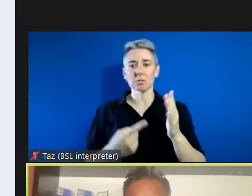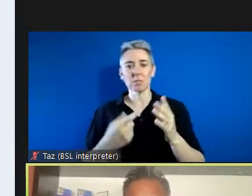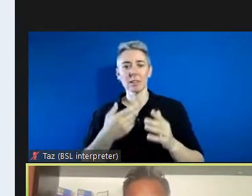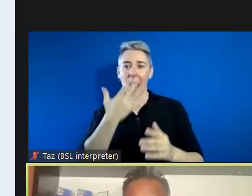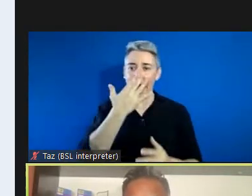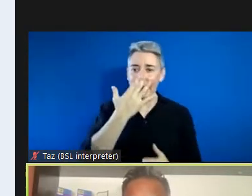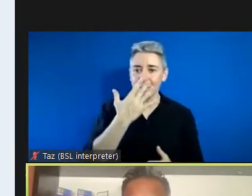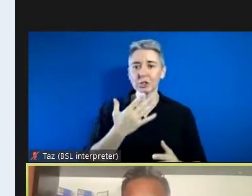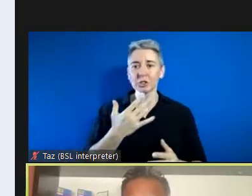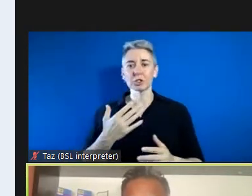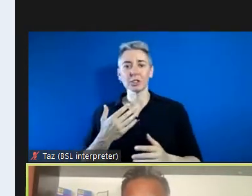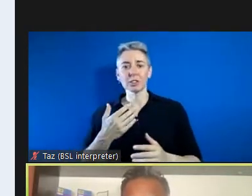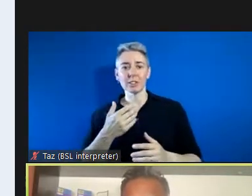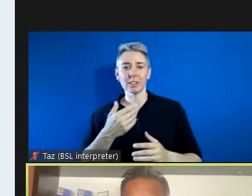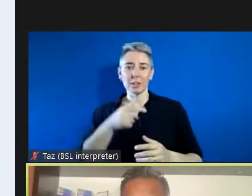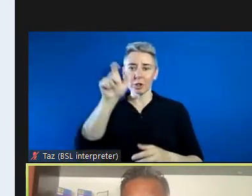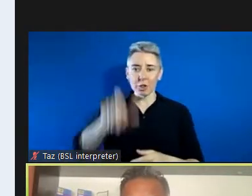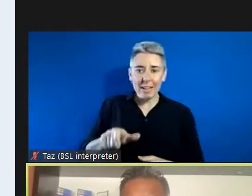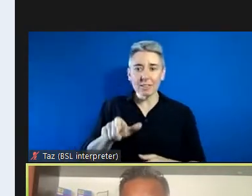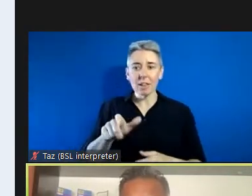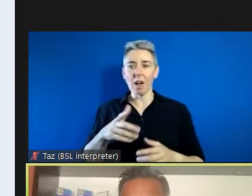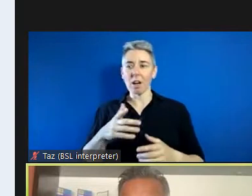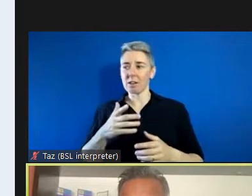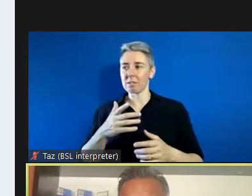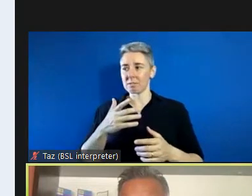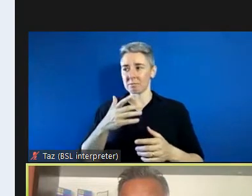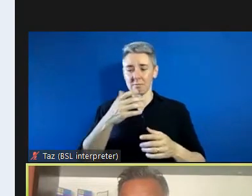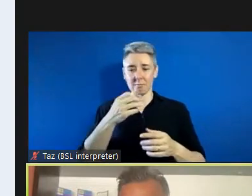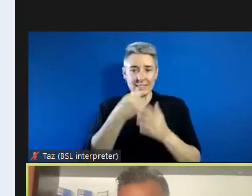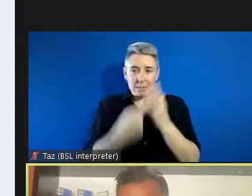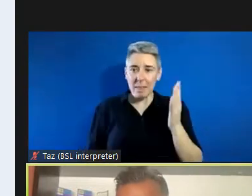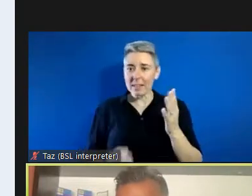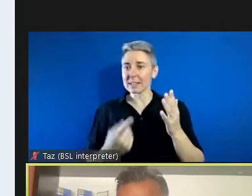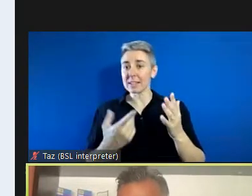they all play a role. In your way of mapping the world. orientating the world,